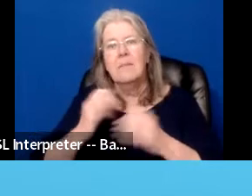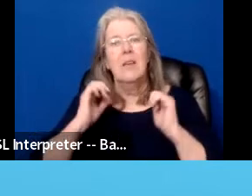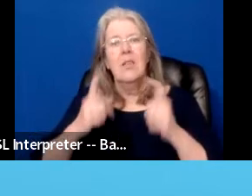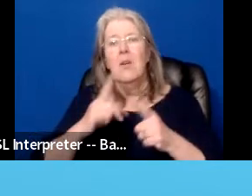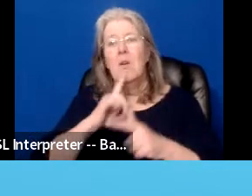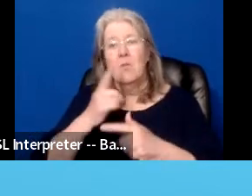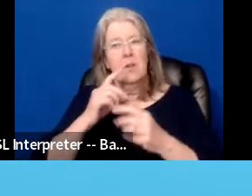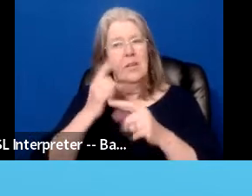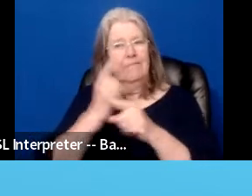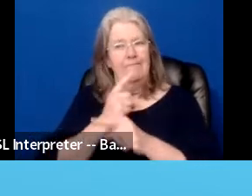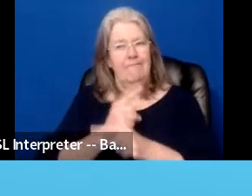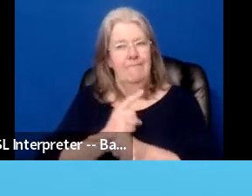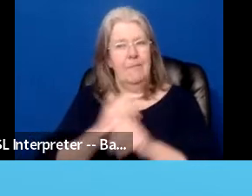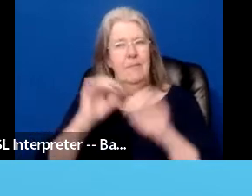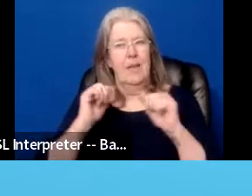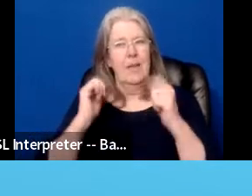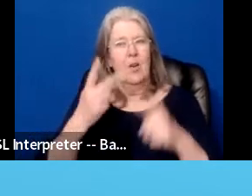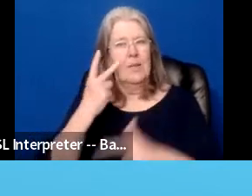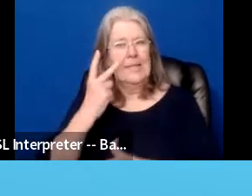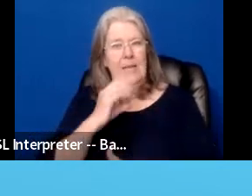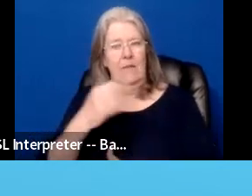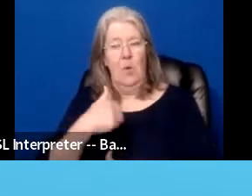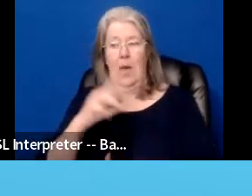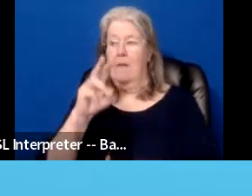they all can tell if you have the virus currently.